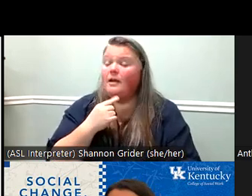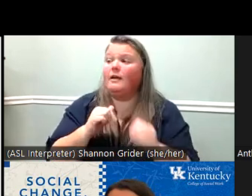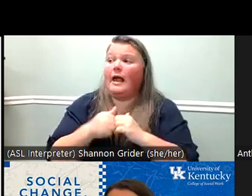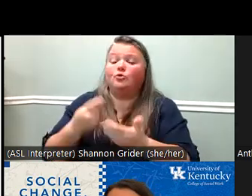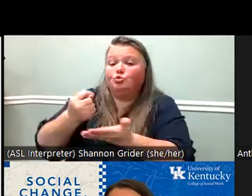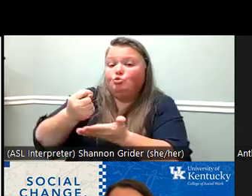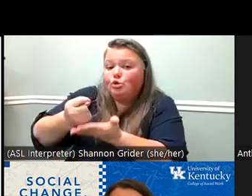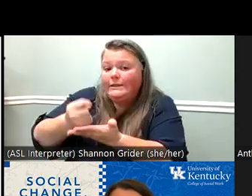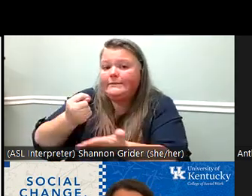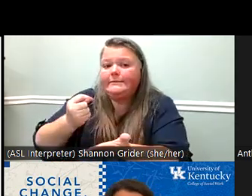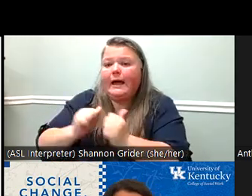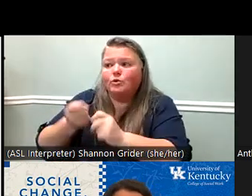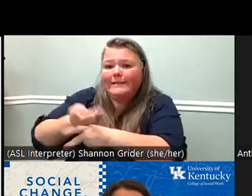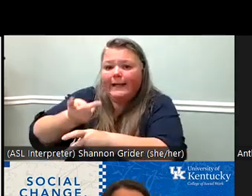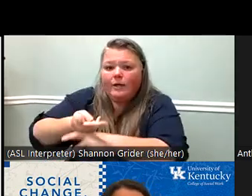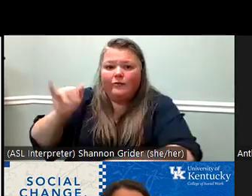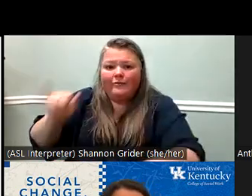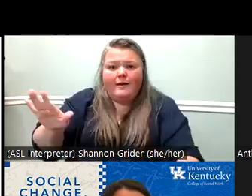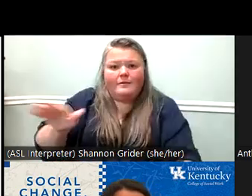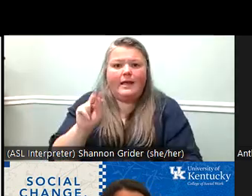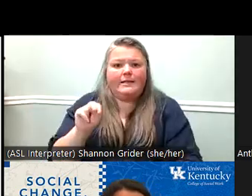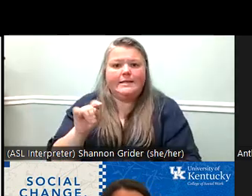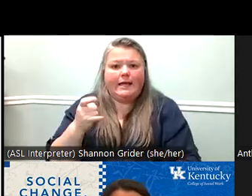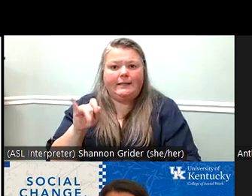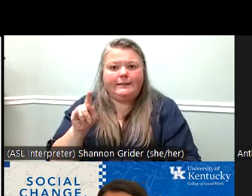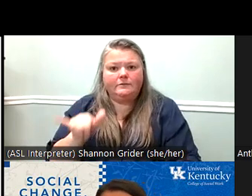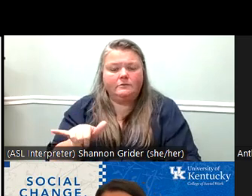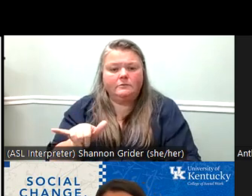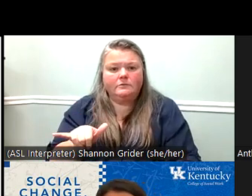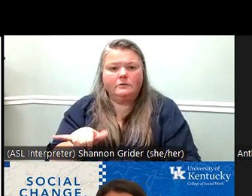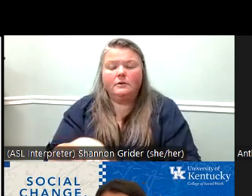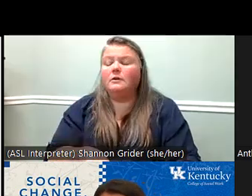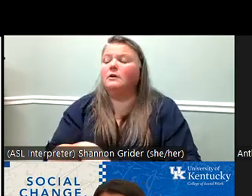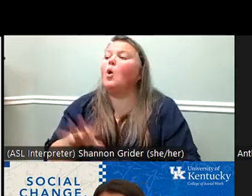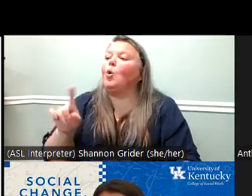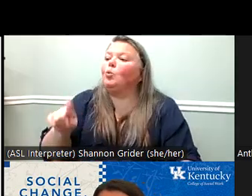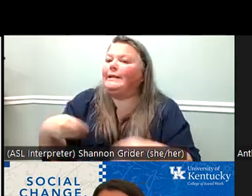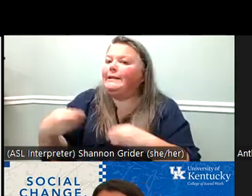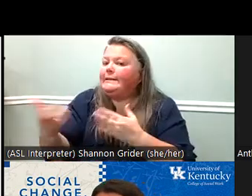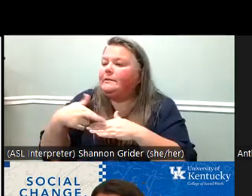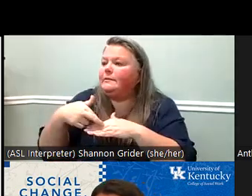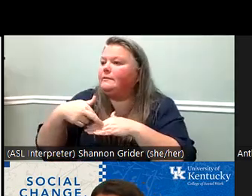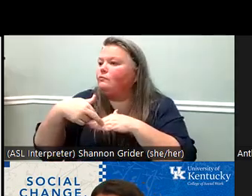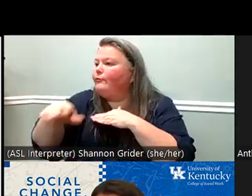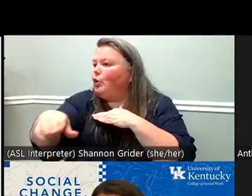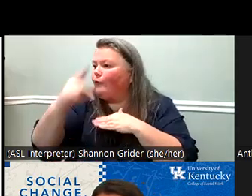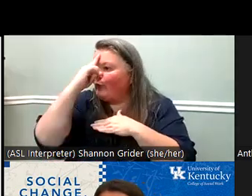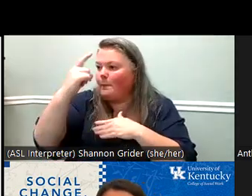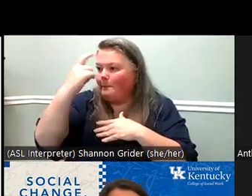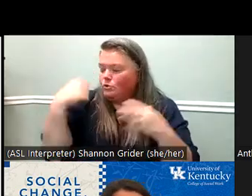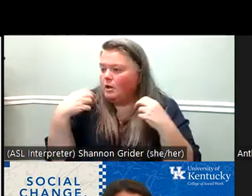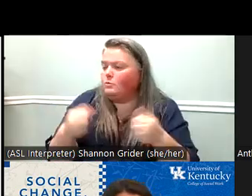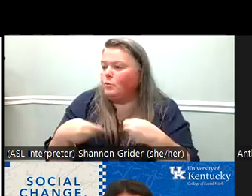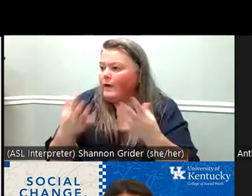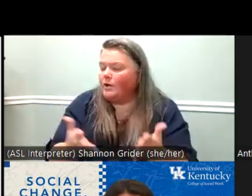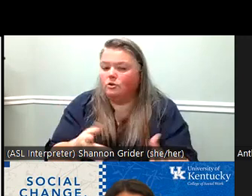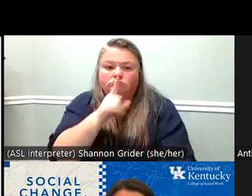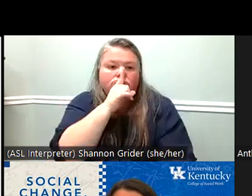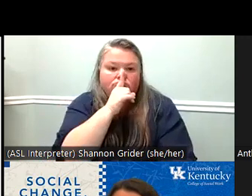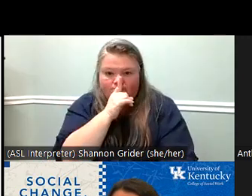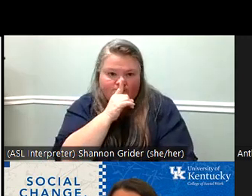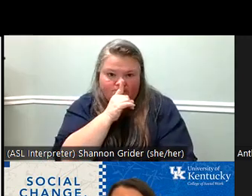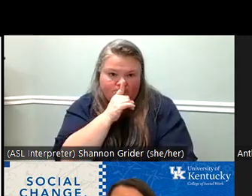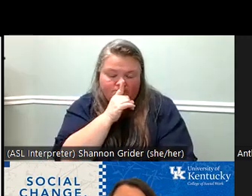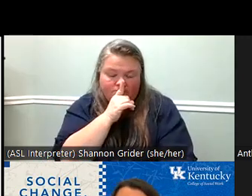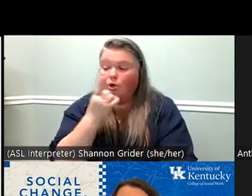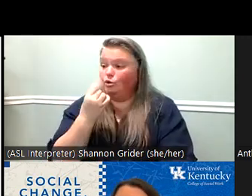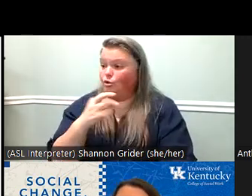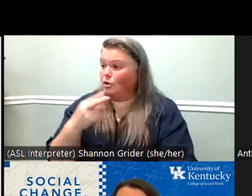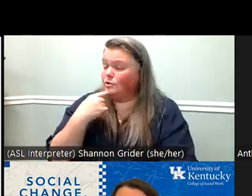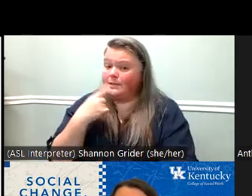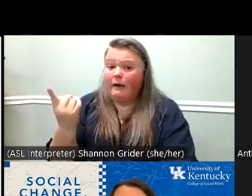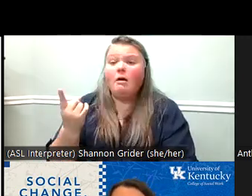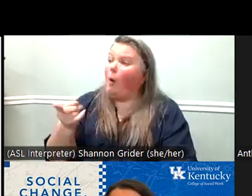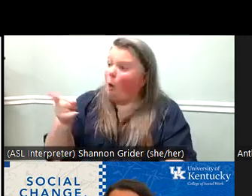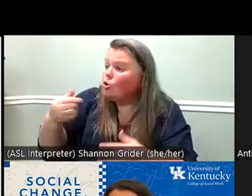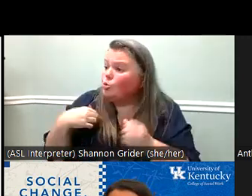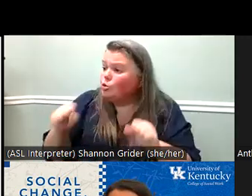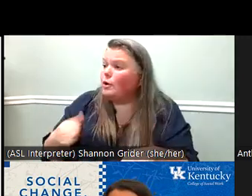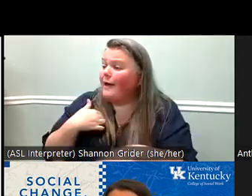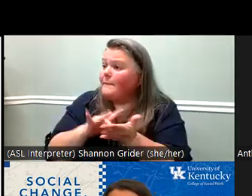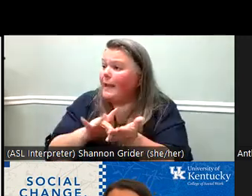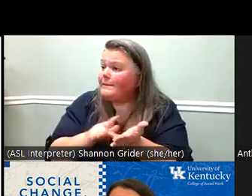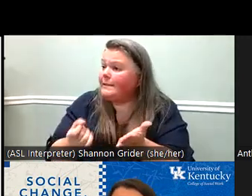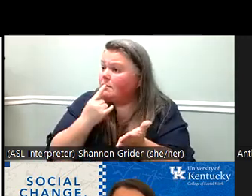AND MEDICAL EXAMS. AT THE END OF THE DAY THE DOCTOR SAID I THINK THAT WHAT YOU'RE EXPERIENCING IS ANXIETY, AND THAT WAS IT. END OF STORY. THE DOCTOR DID NOT SAY